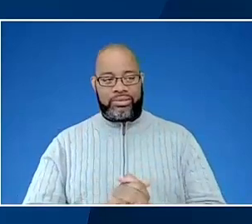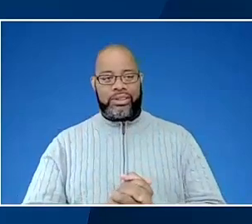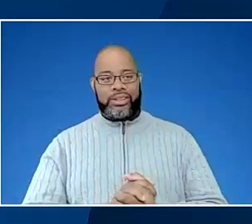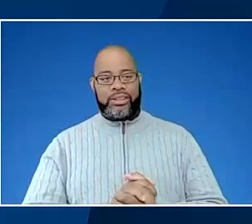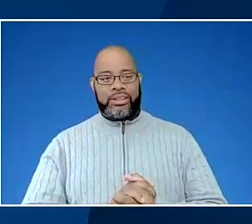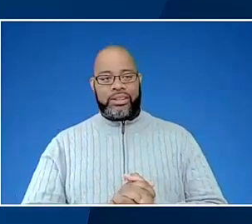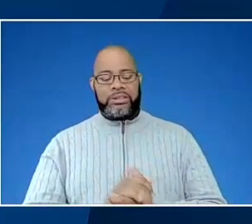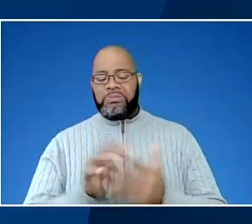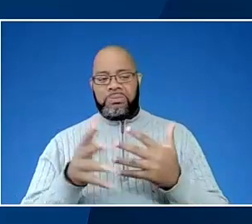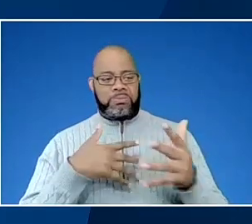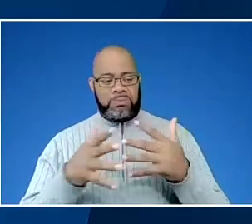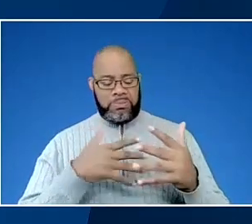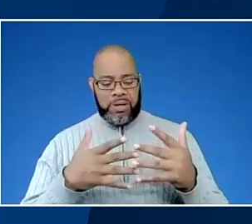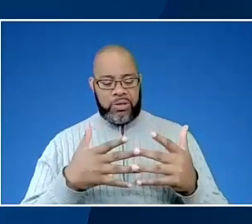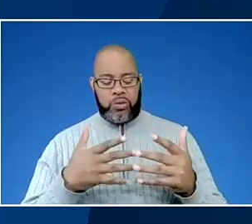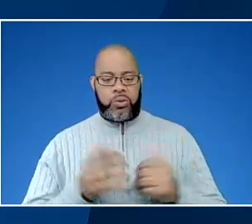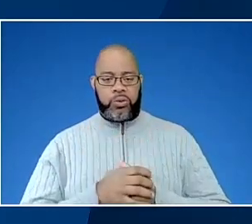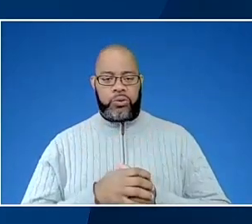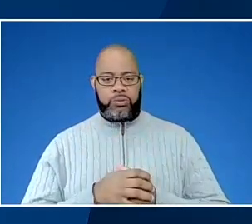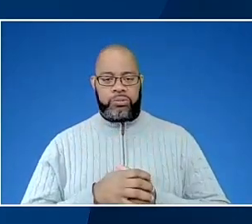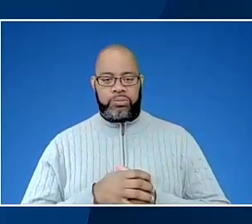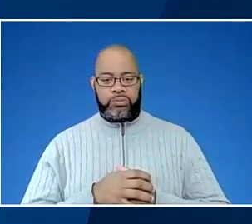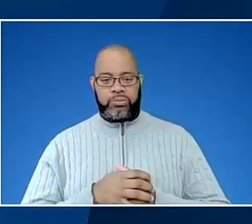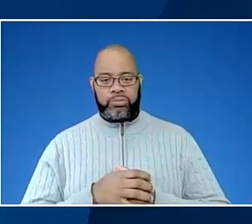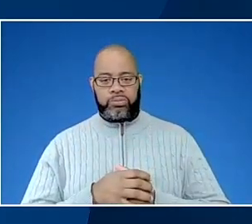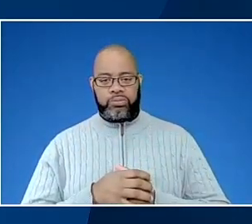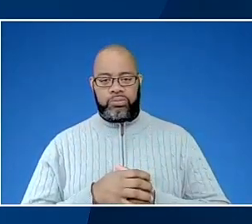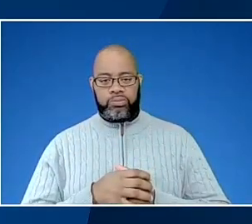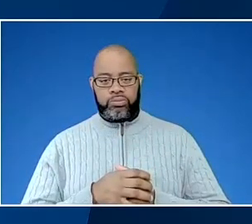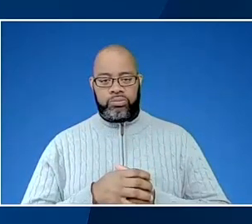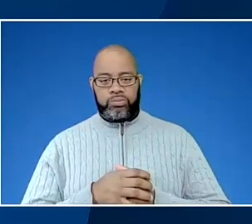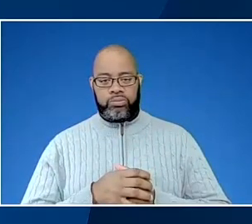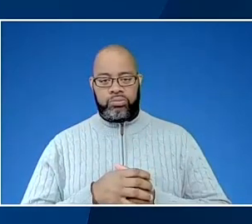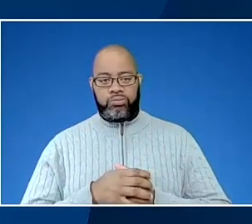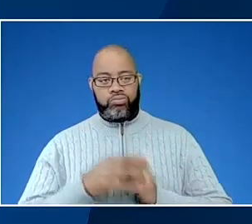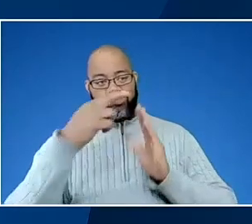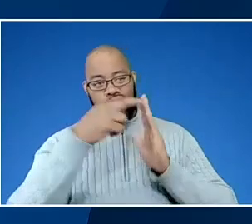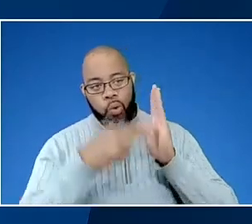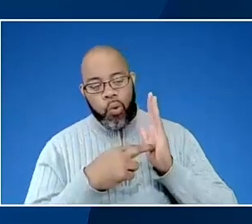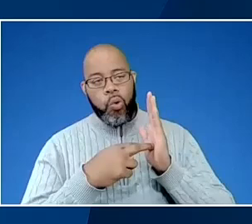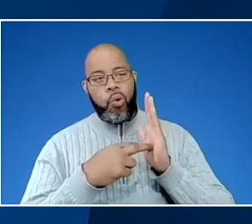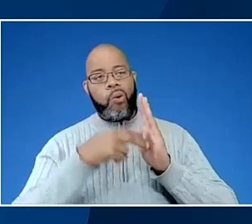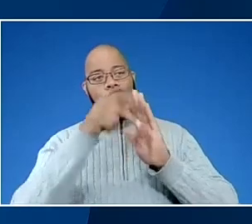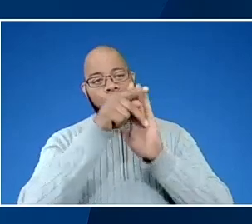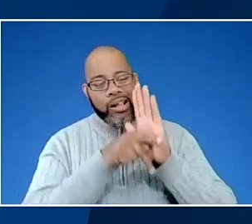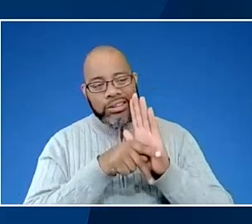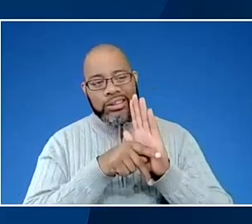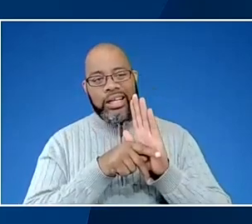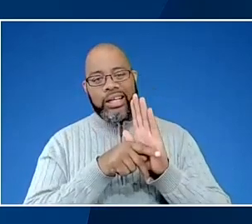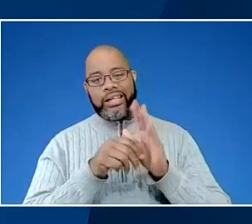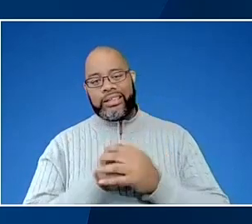whatever regulations, policies, are given,